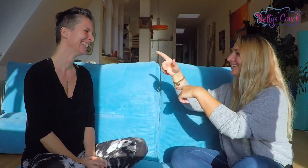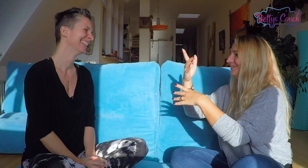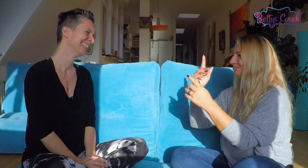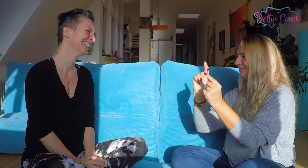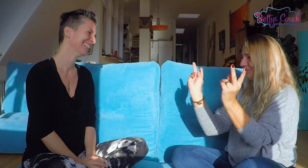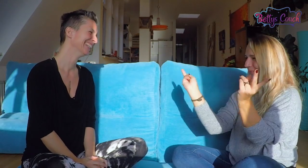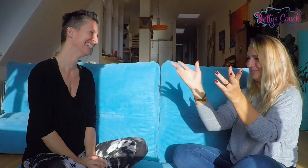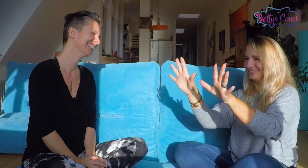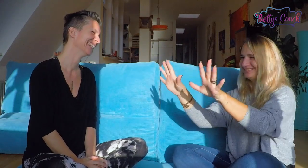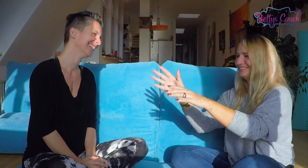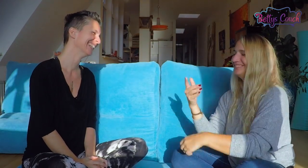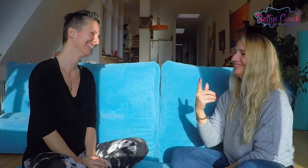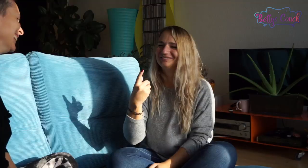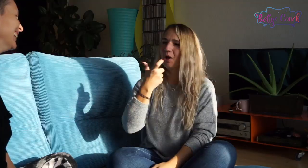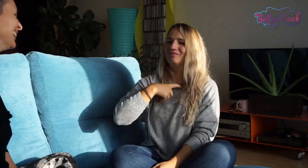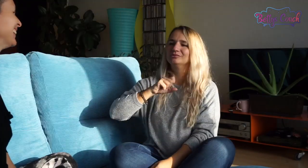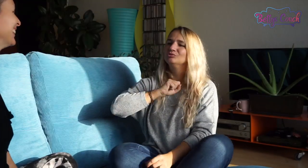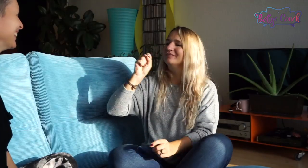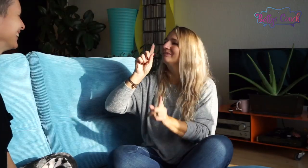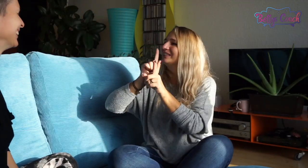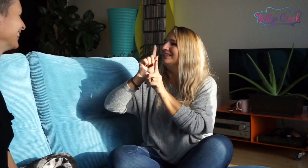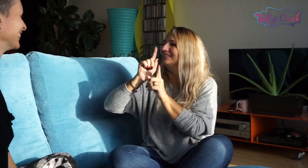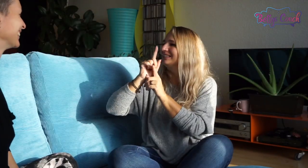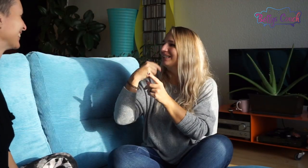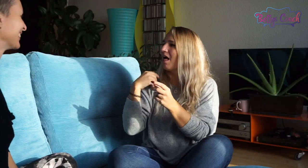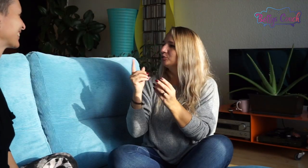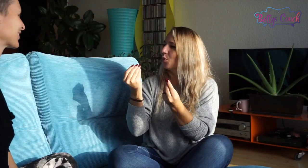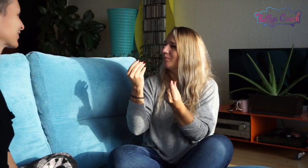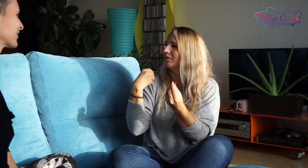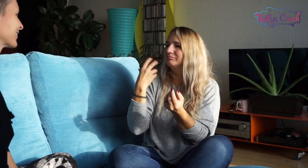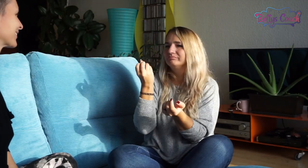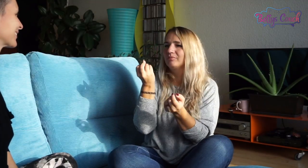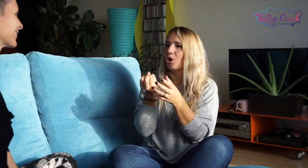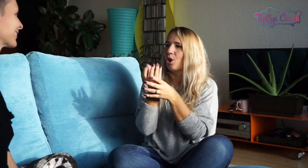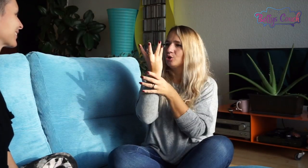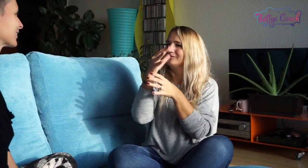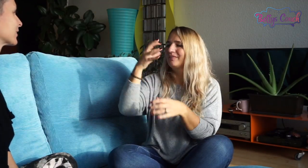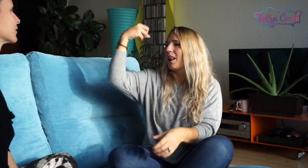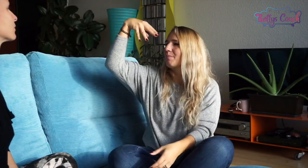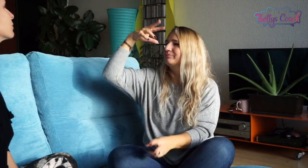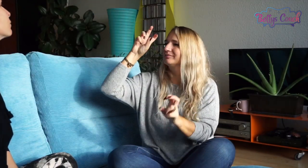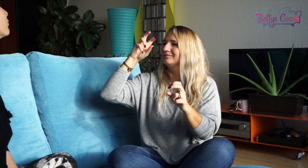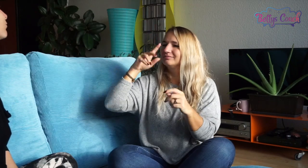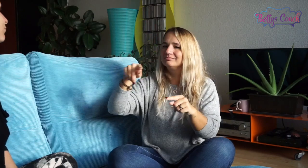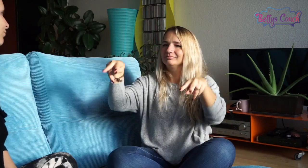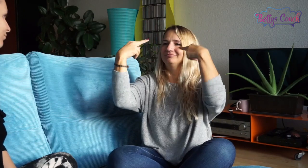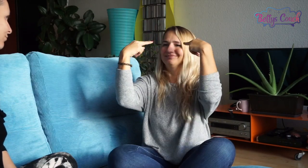I felt like a lamp. I always was recognized immediately.